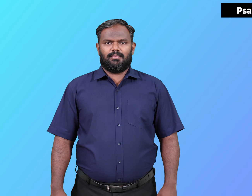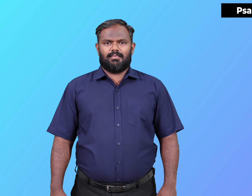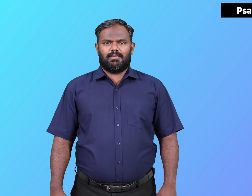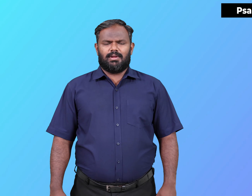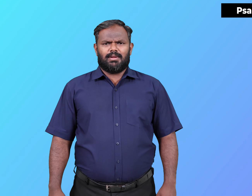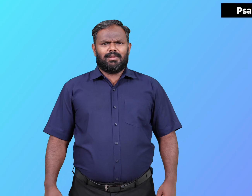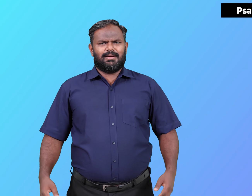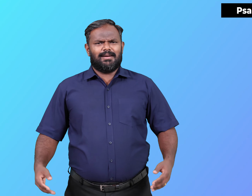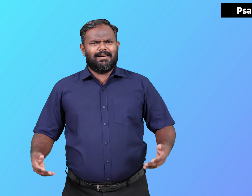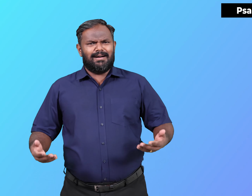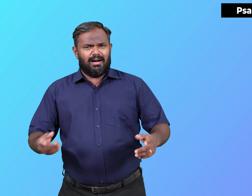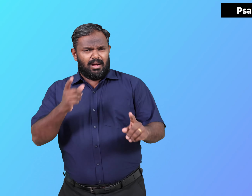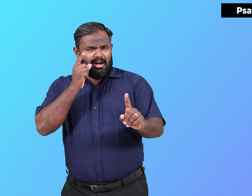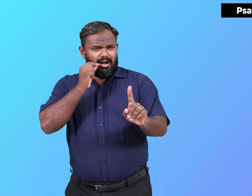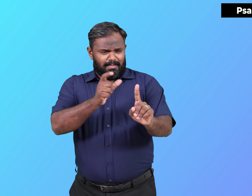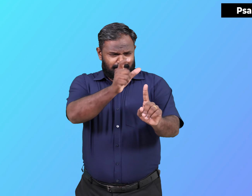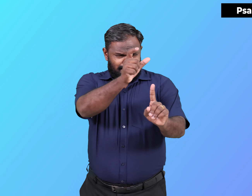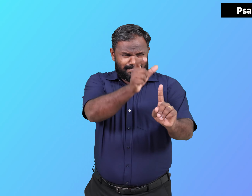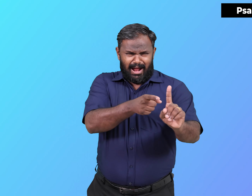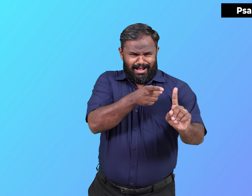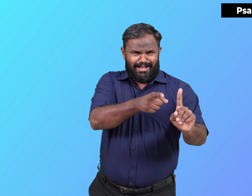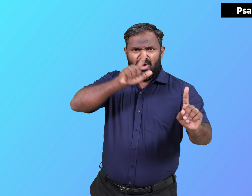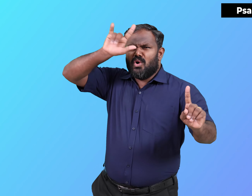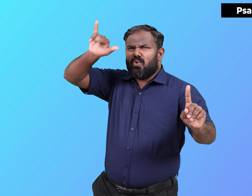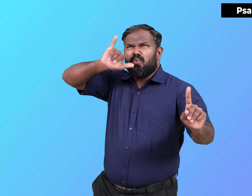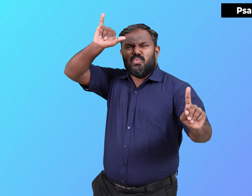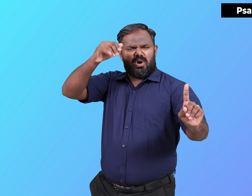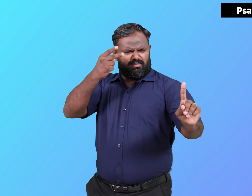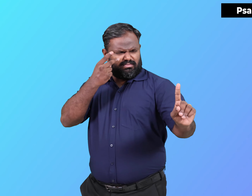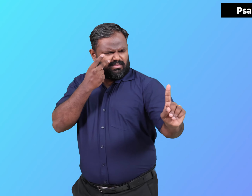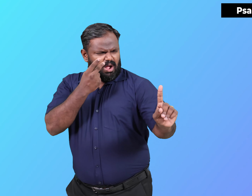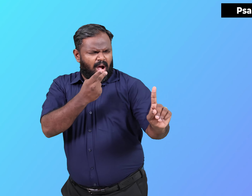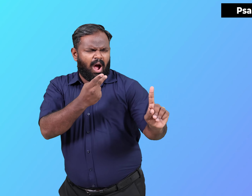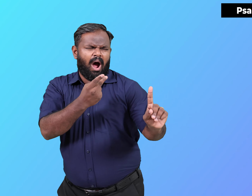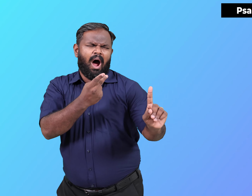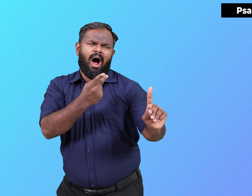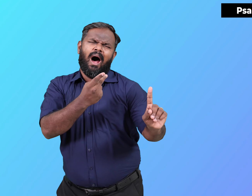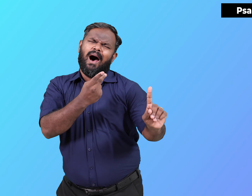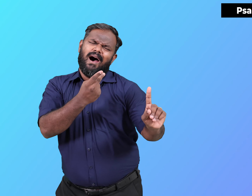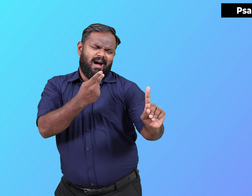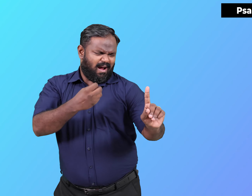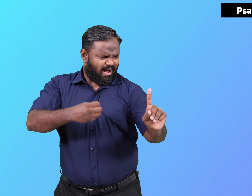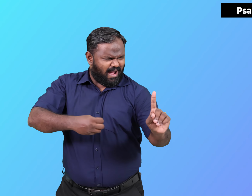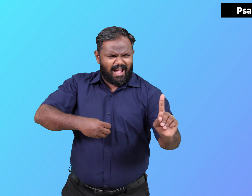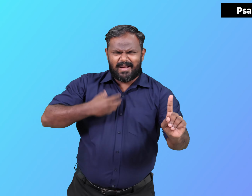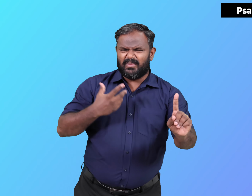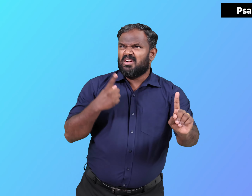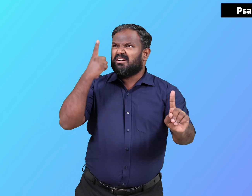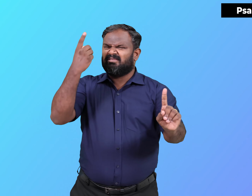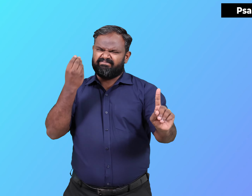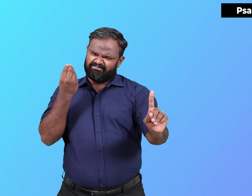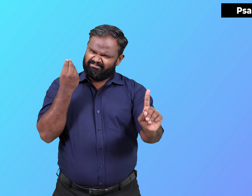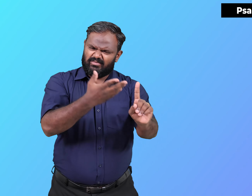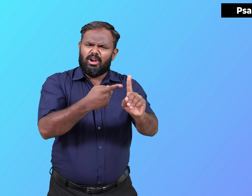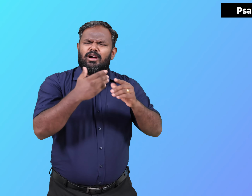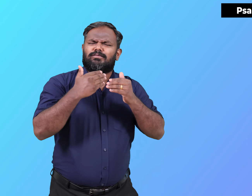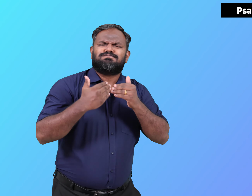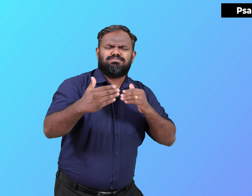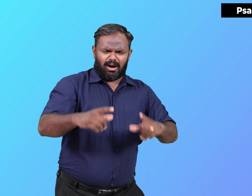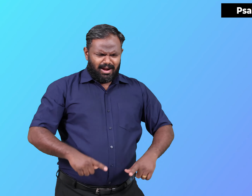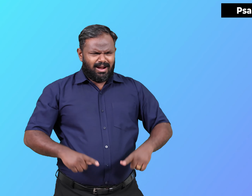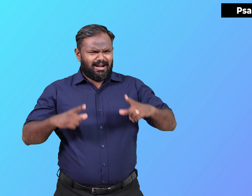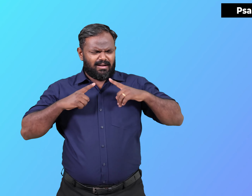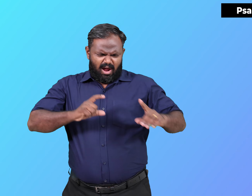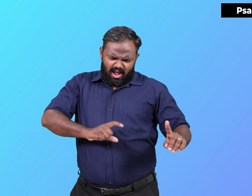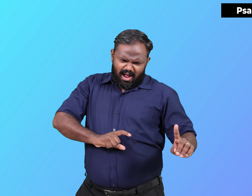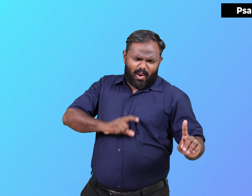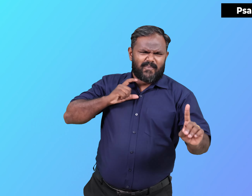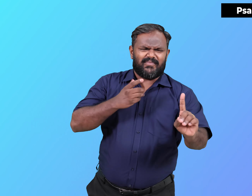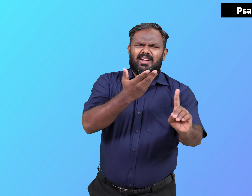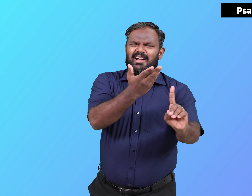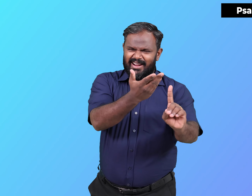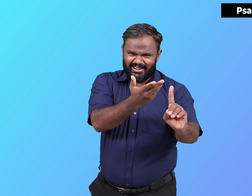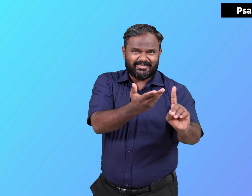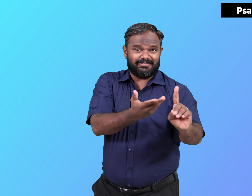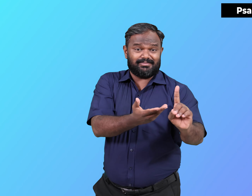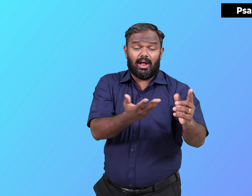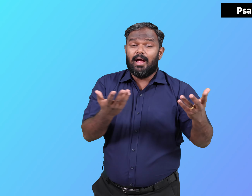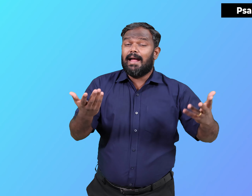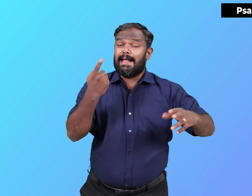If the LORD is pleased with the way people live, he makes sure they are successful.